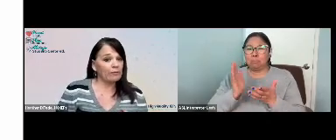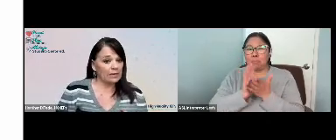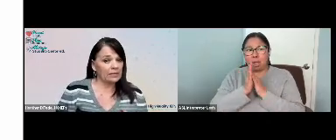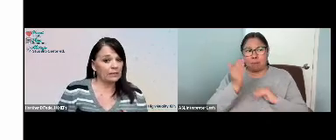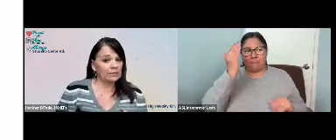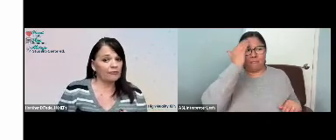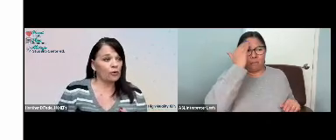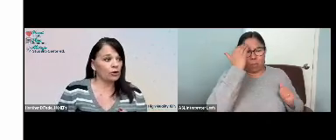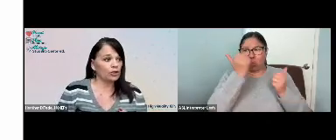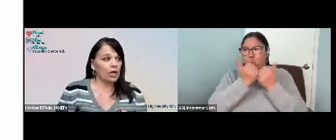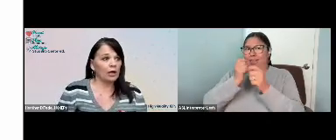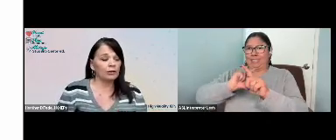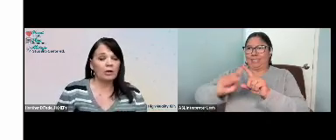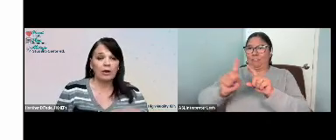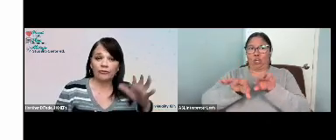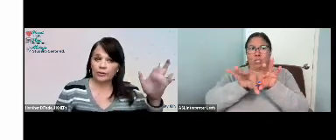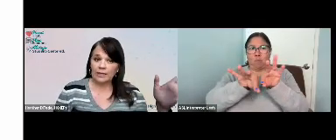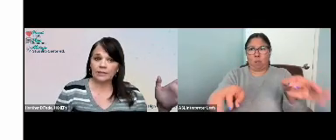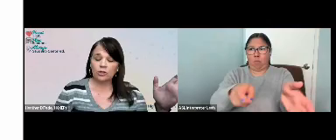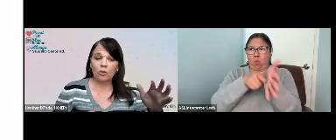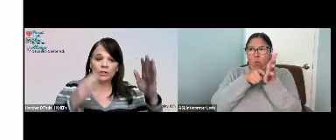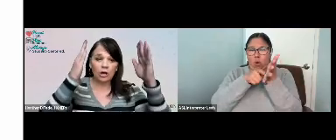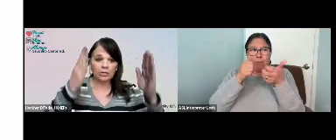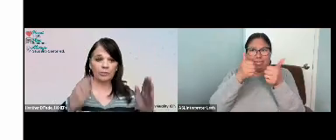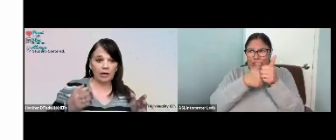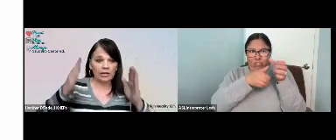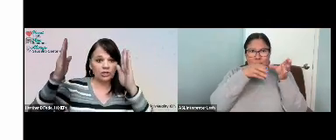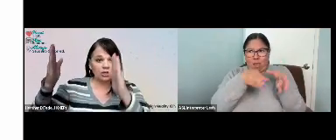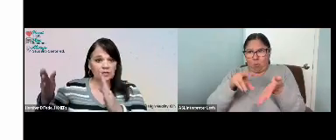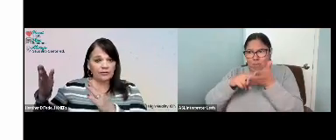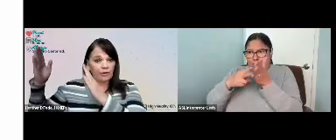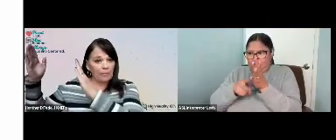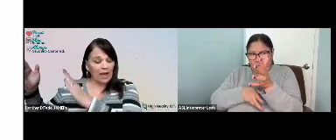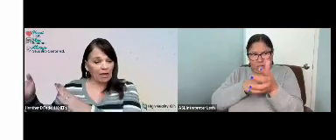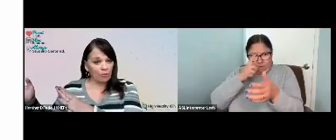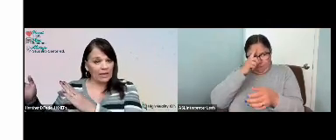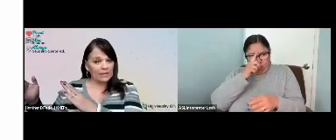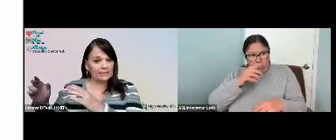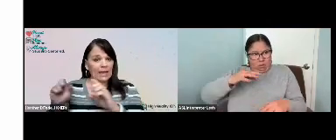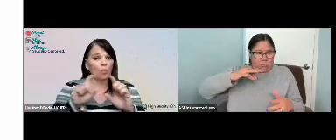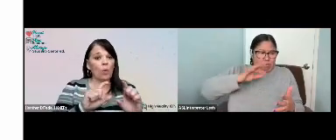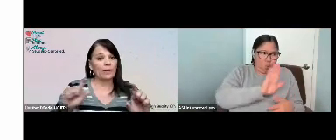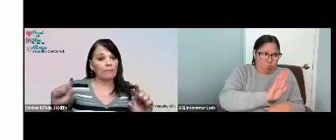pathway means for your child. Few slides ago, we talked about each of the different pathways and